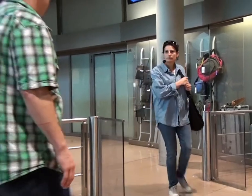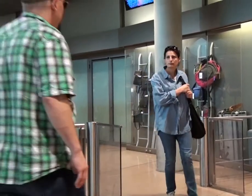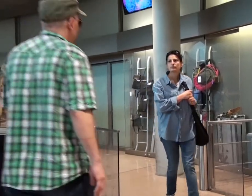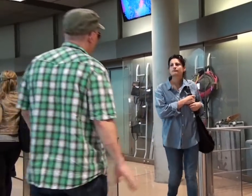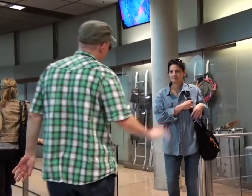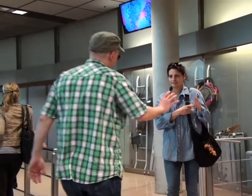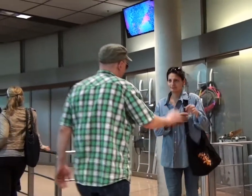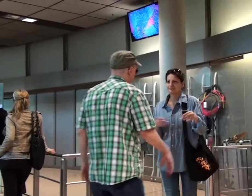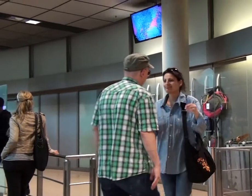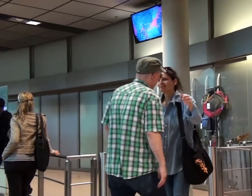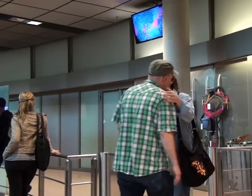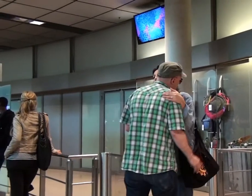Hello. - Hello.